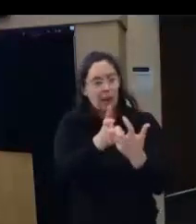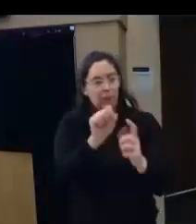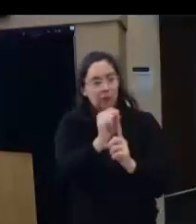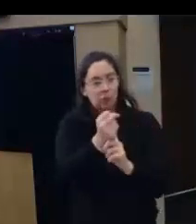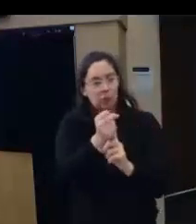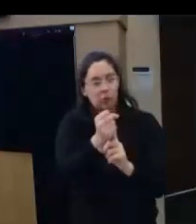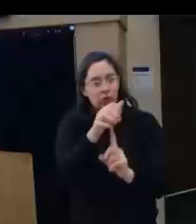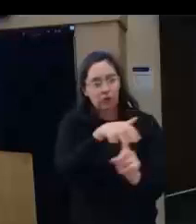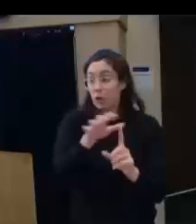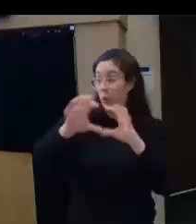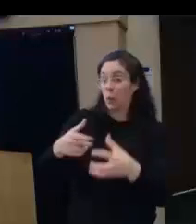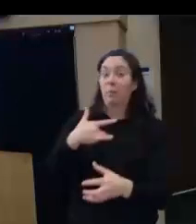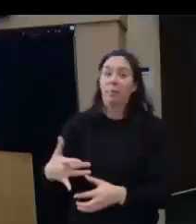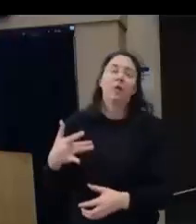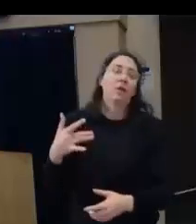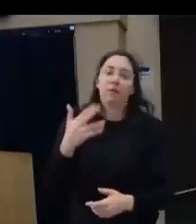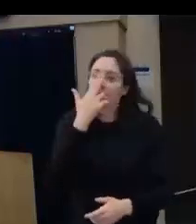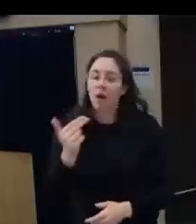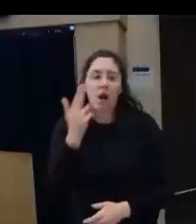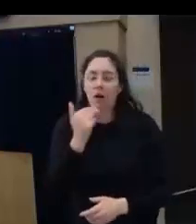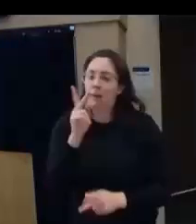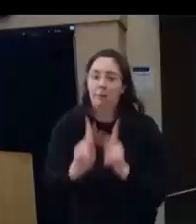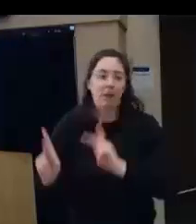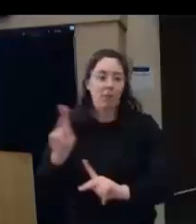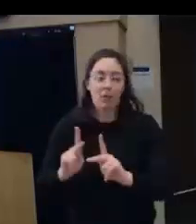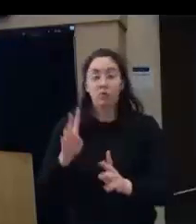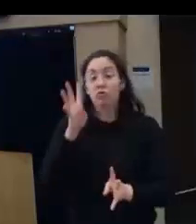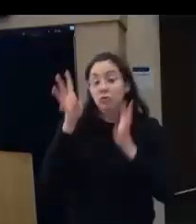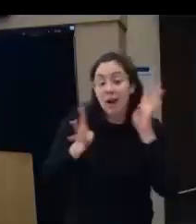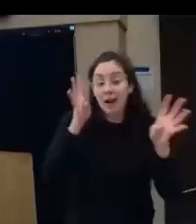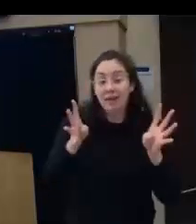they're hilarious they often have a great sense of humor they're creative and artistic they tend to